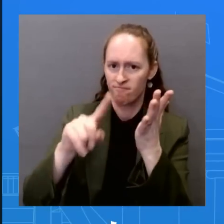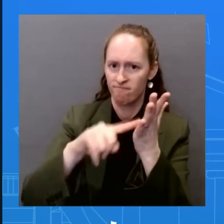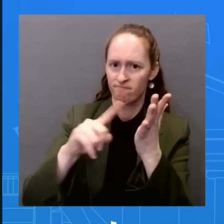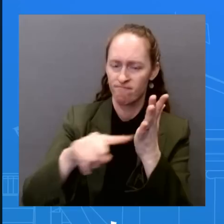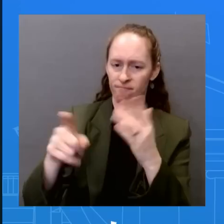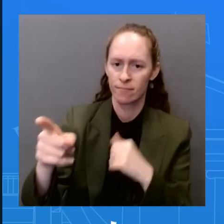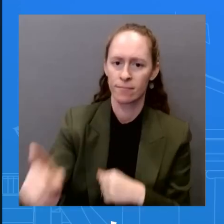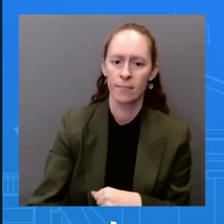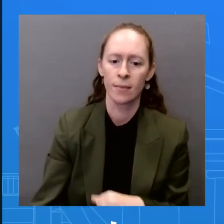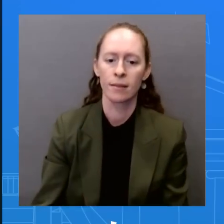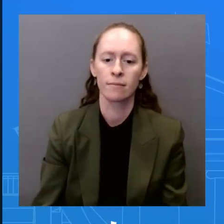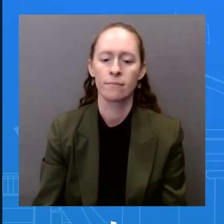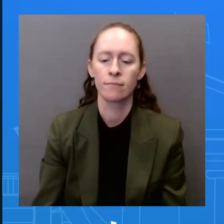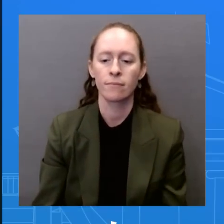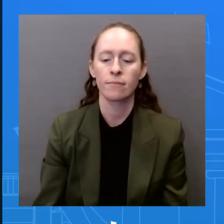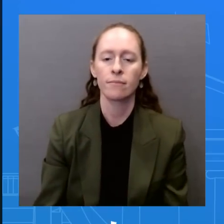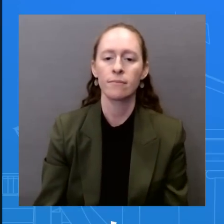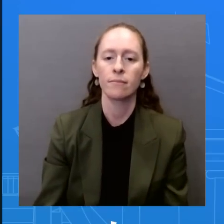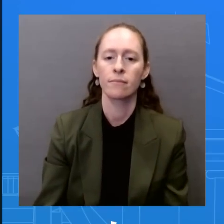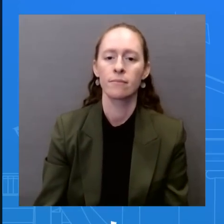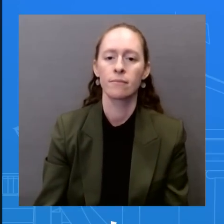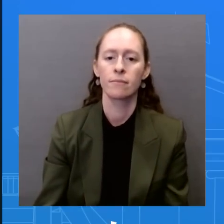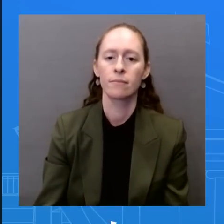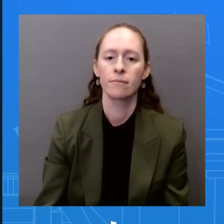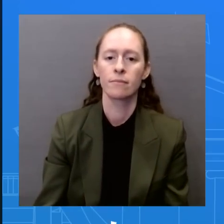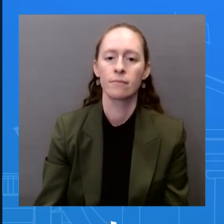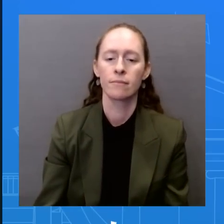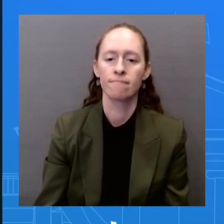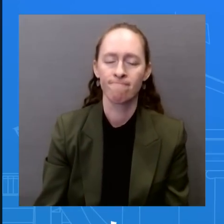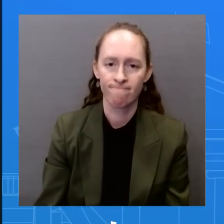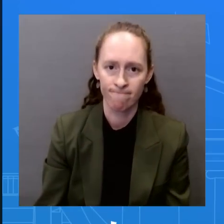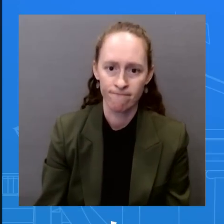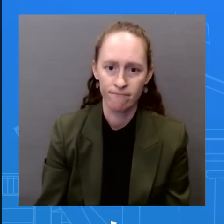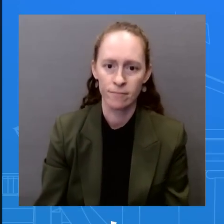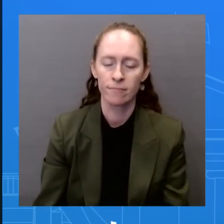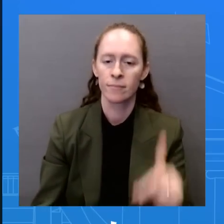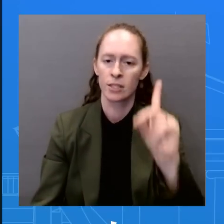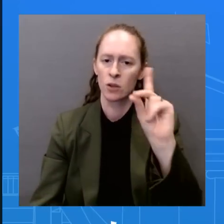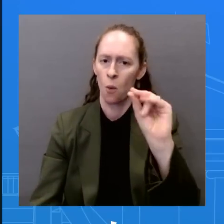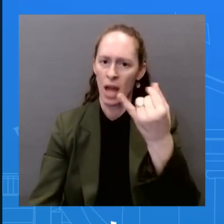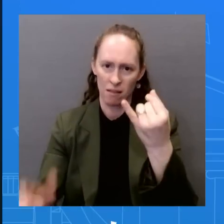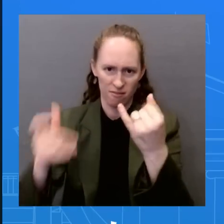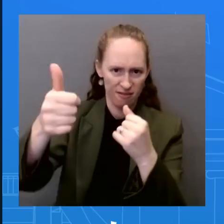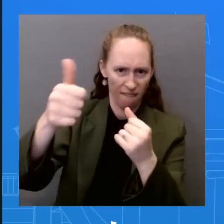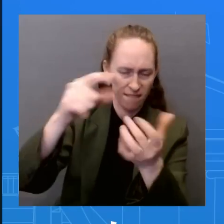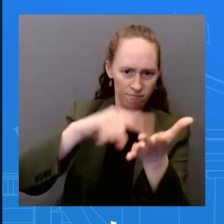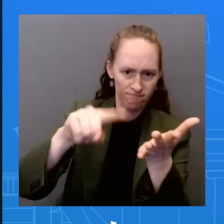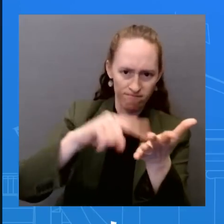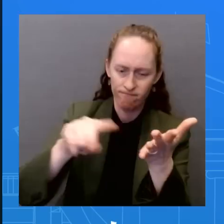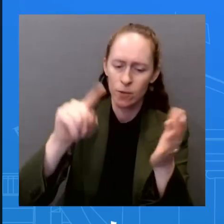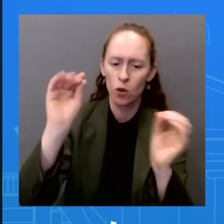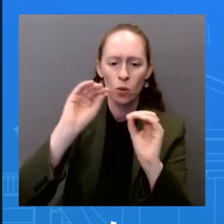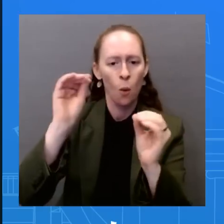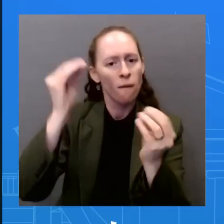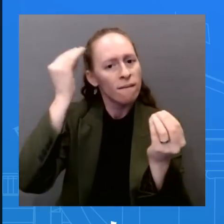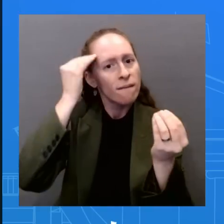that is happening that DOJ is doing. The President has not been briefed. I've been very clear about that. He has not been briefed on this.